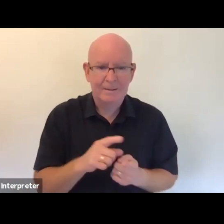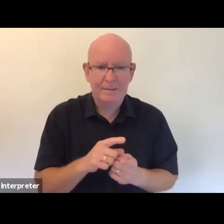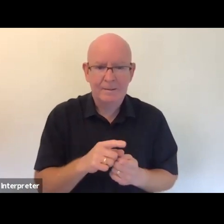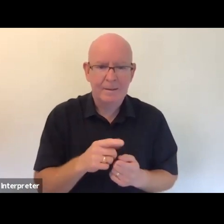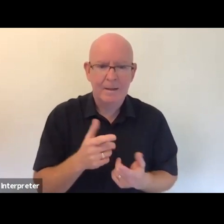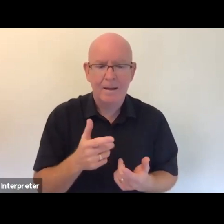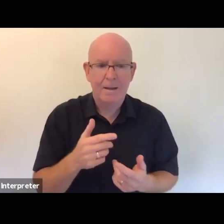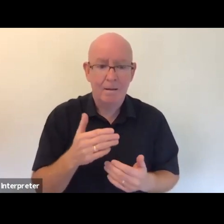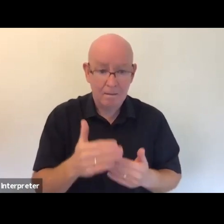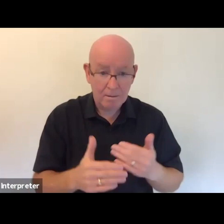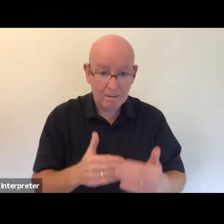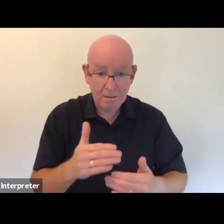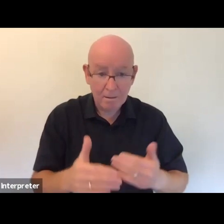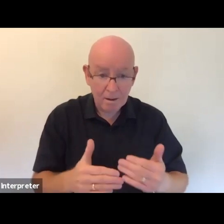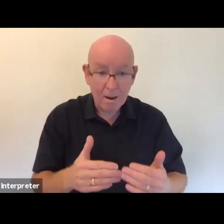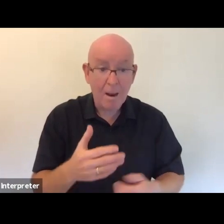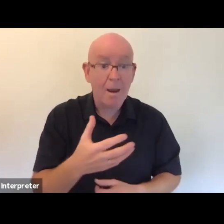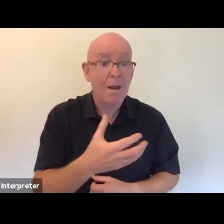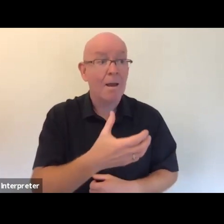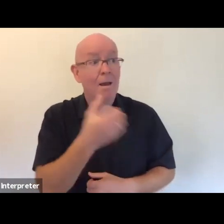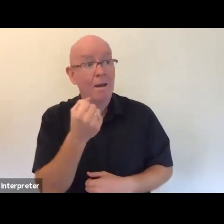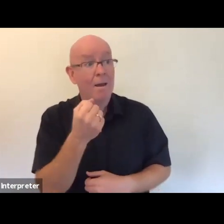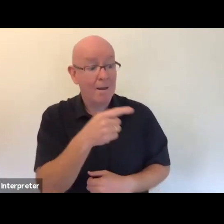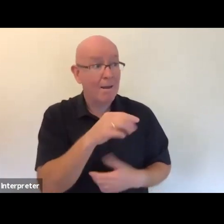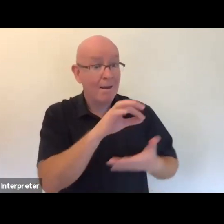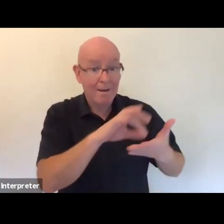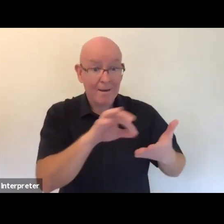to the minister of health to test your disability.